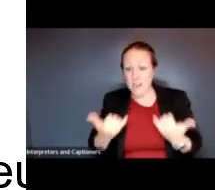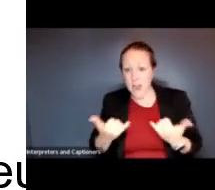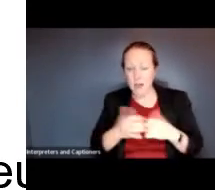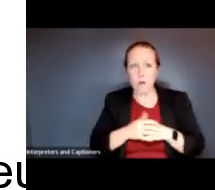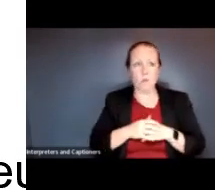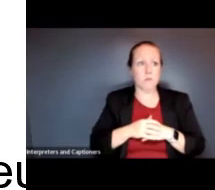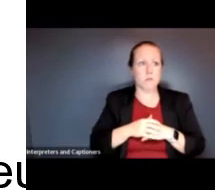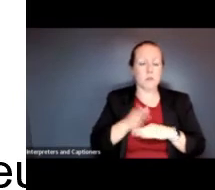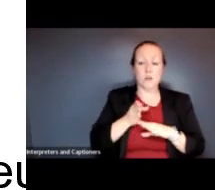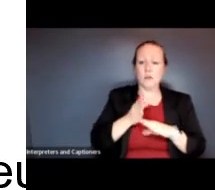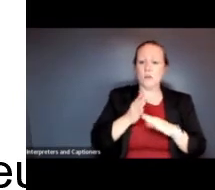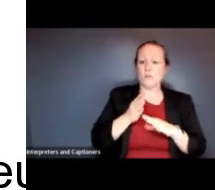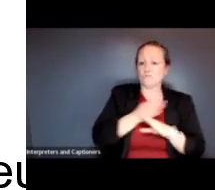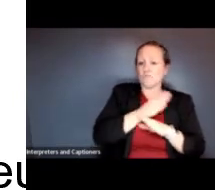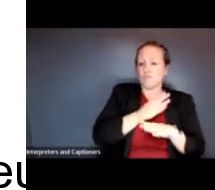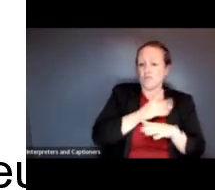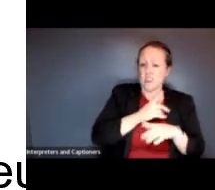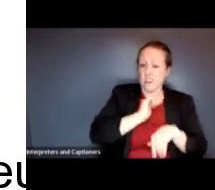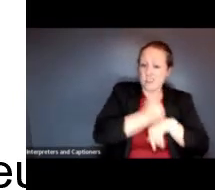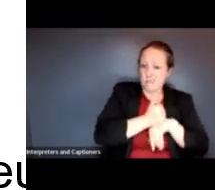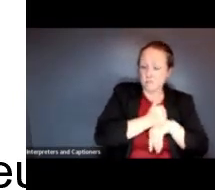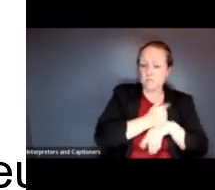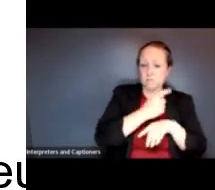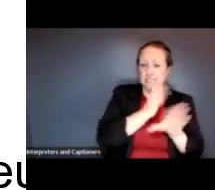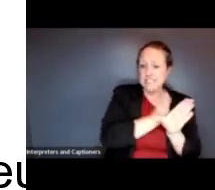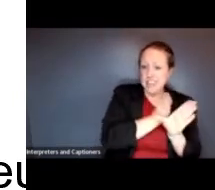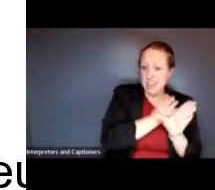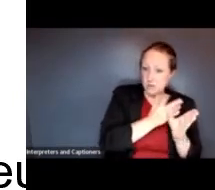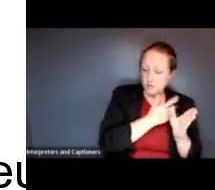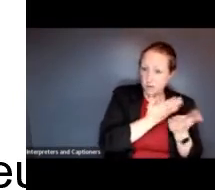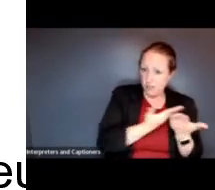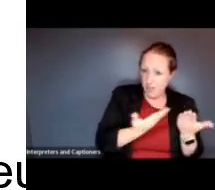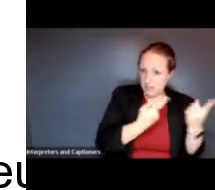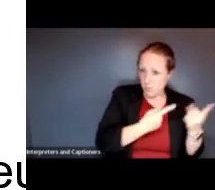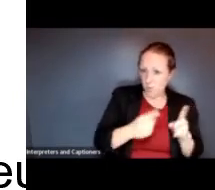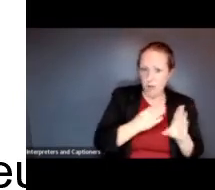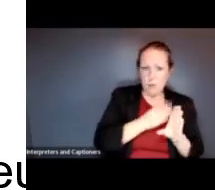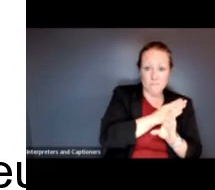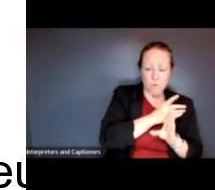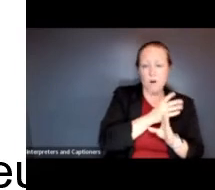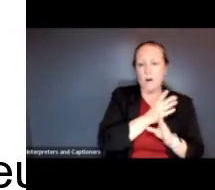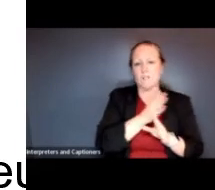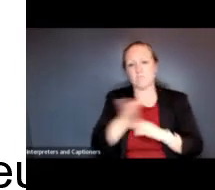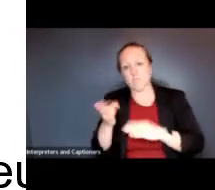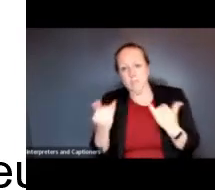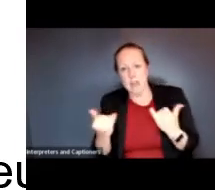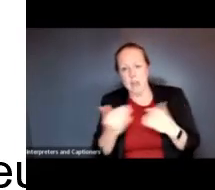psychiatric or mental health things that they had going on. And so, you know, I think the important thing when I was approached to work on this, this